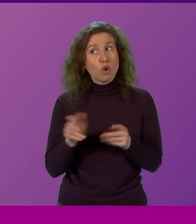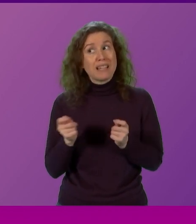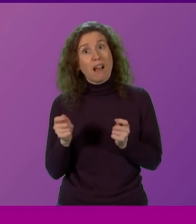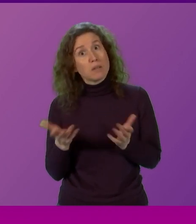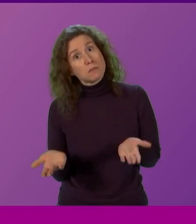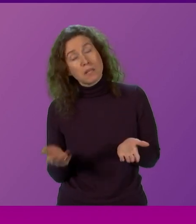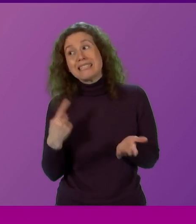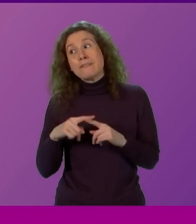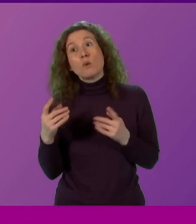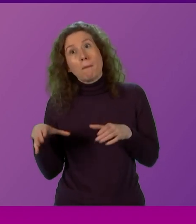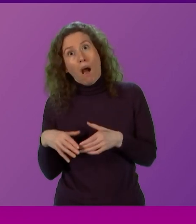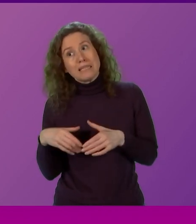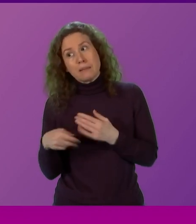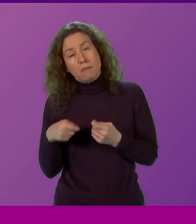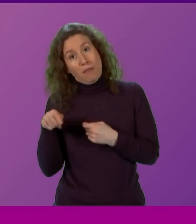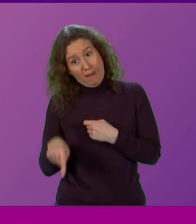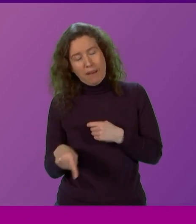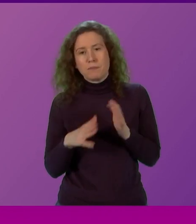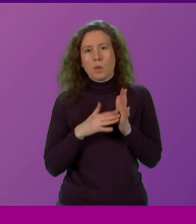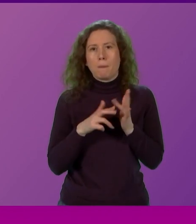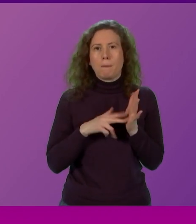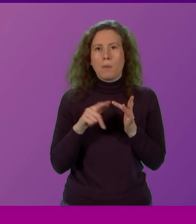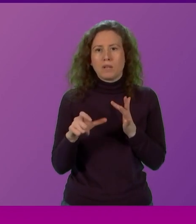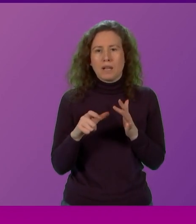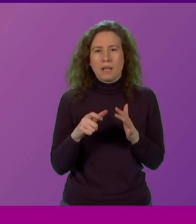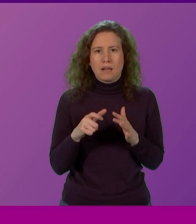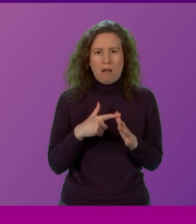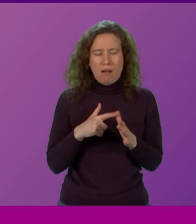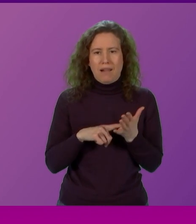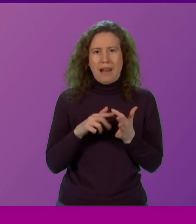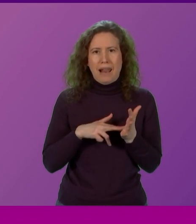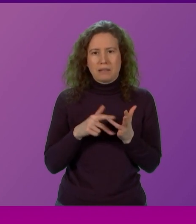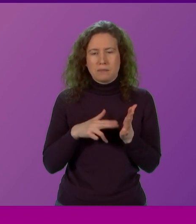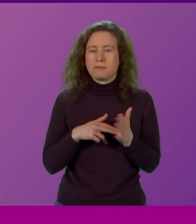party is.